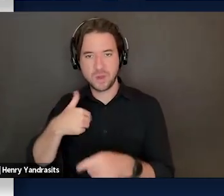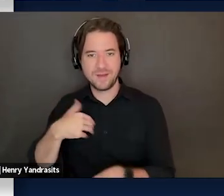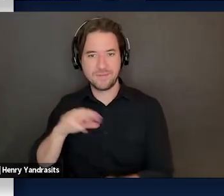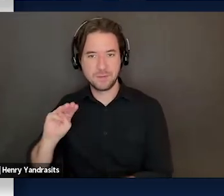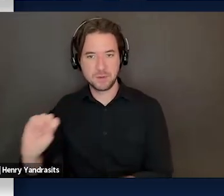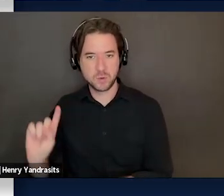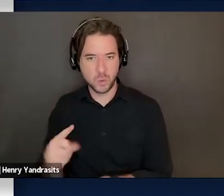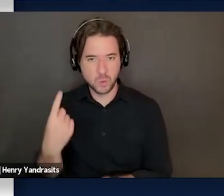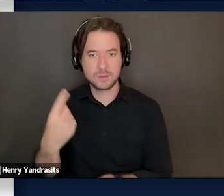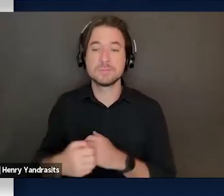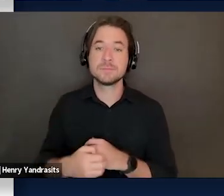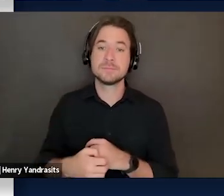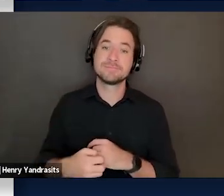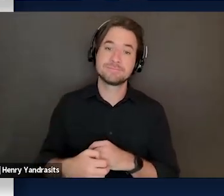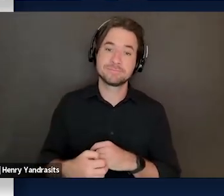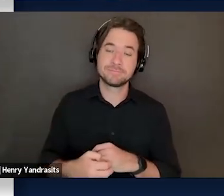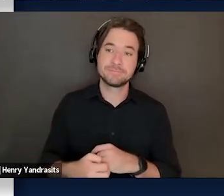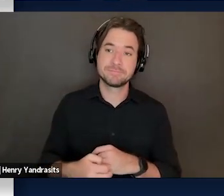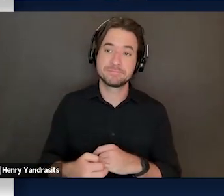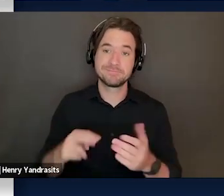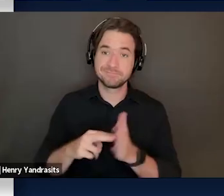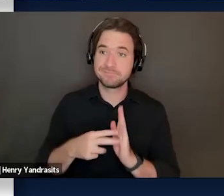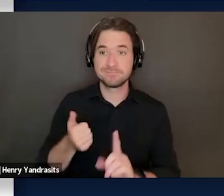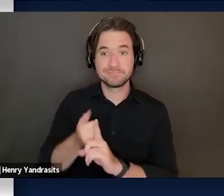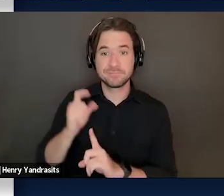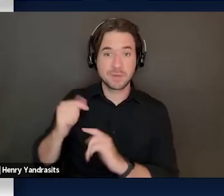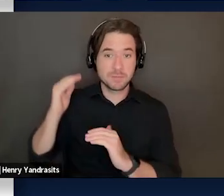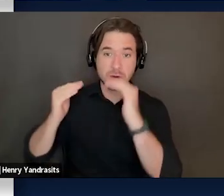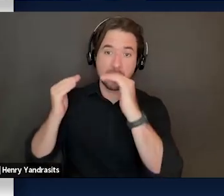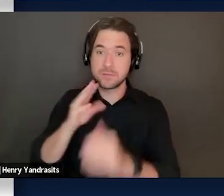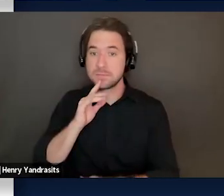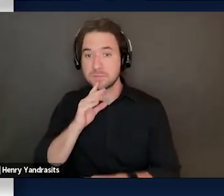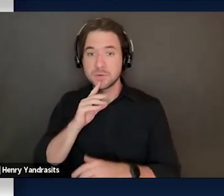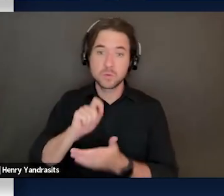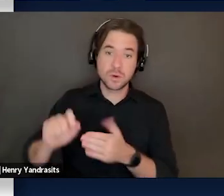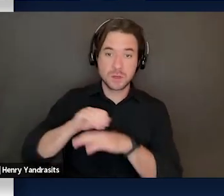So, um, you had to be an adult who could speak and write in English.